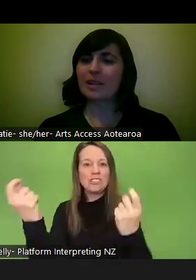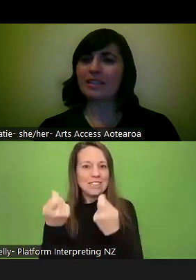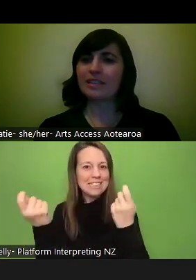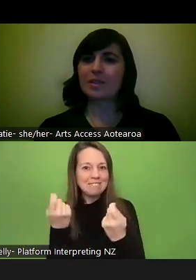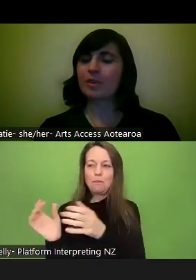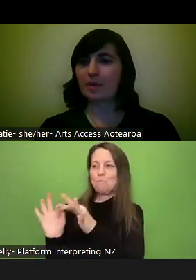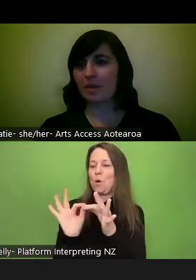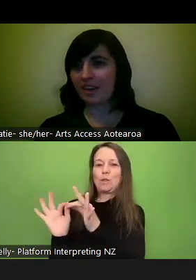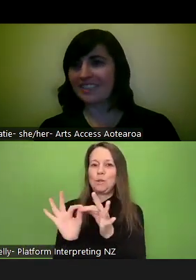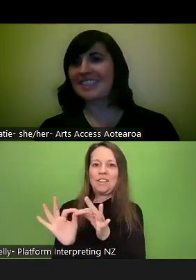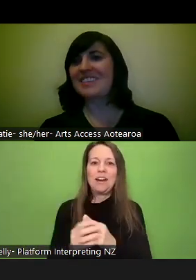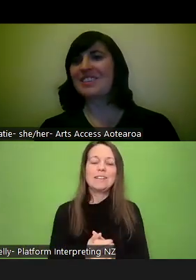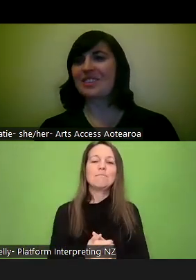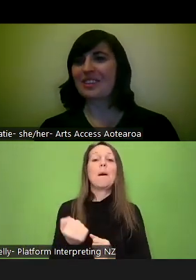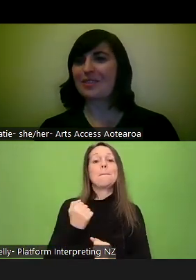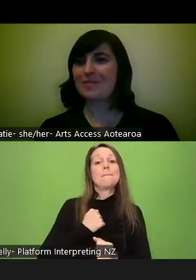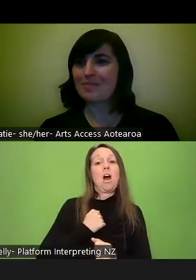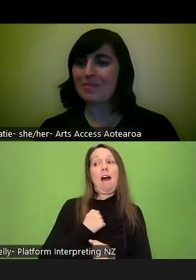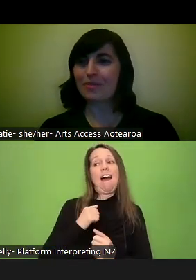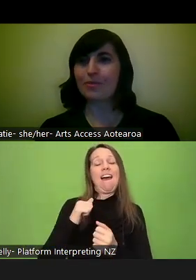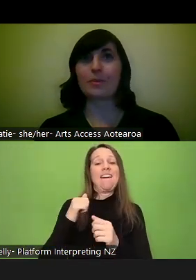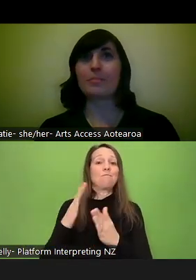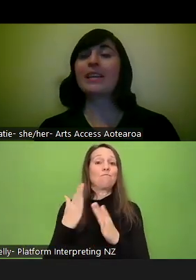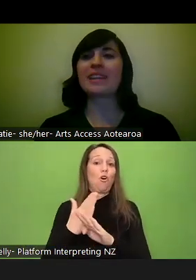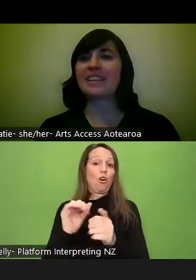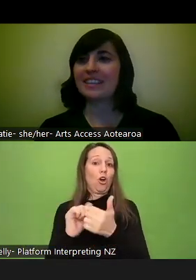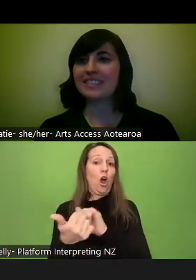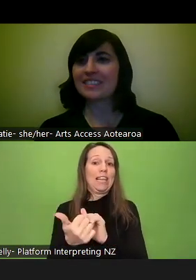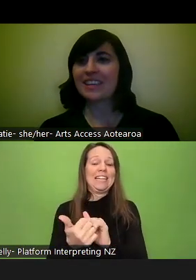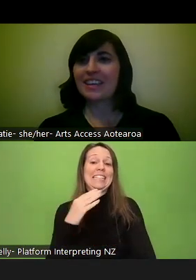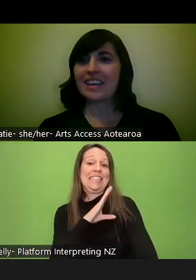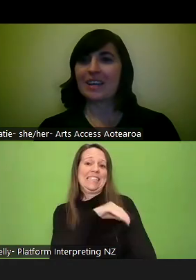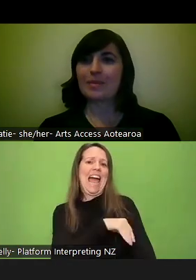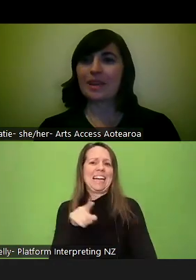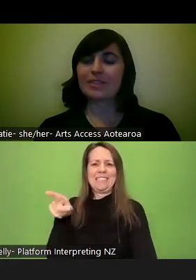been supported by my colleague Stace, who you'll hear from in a moment for many, many years, and